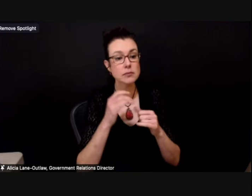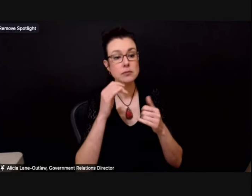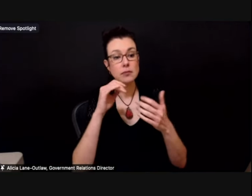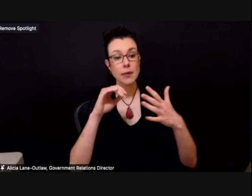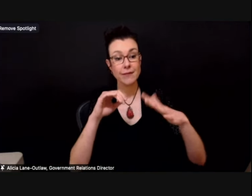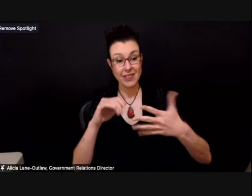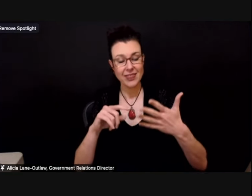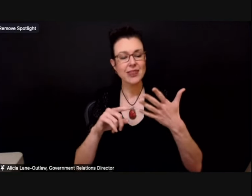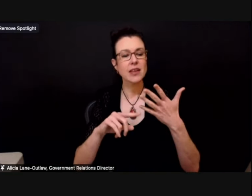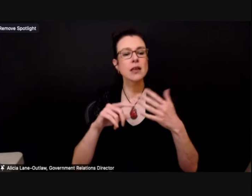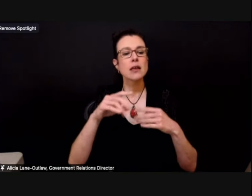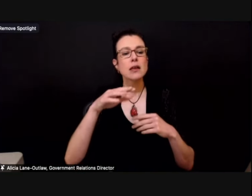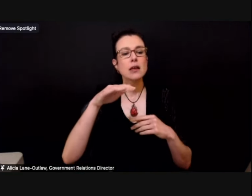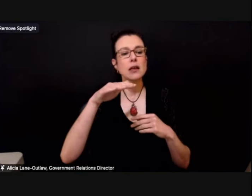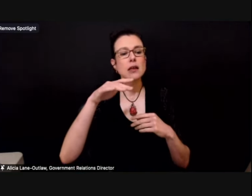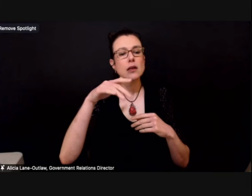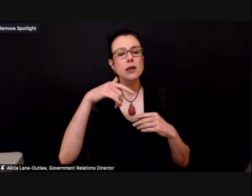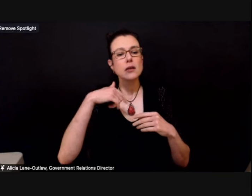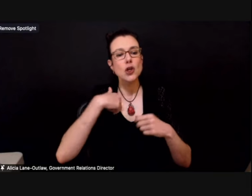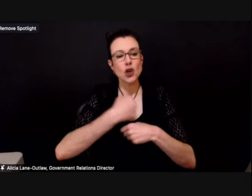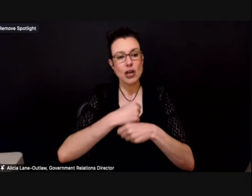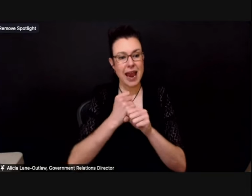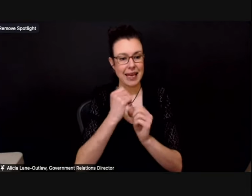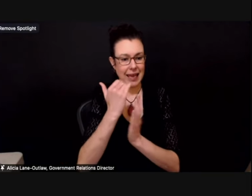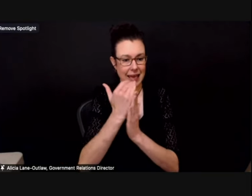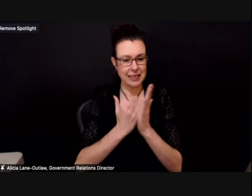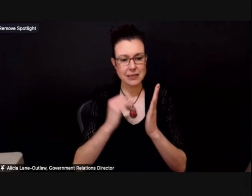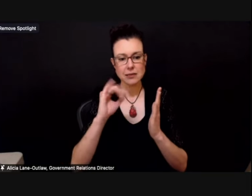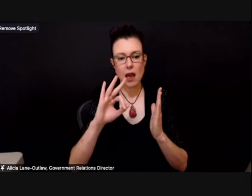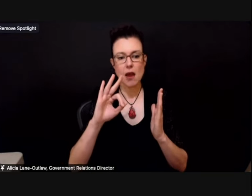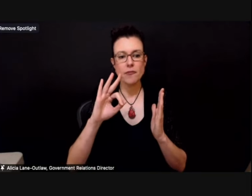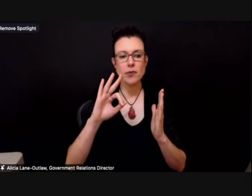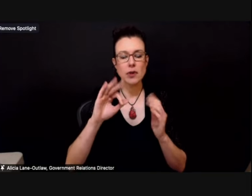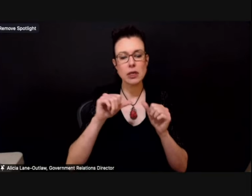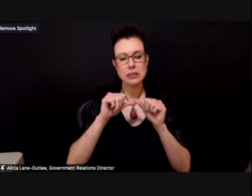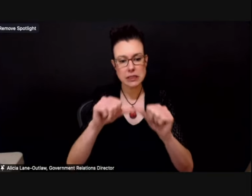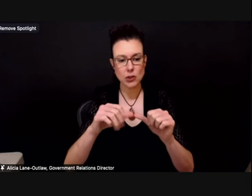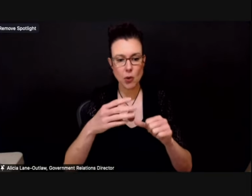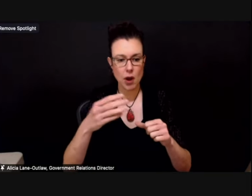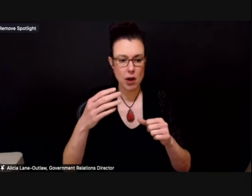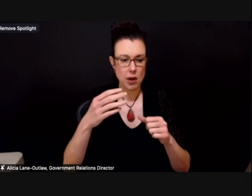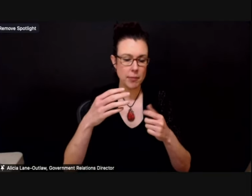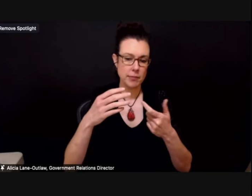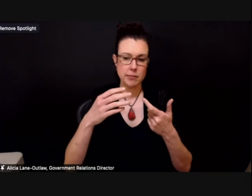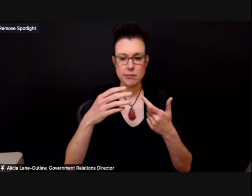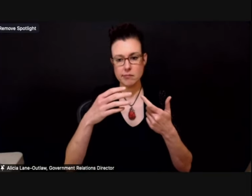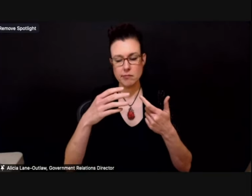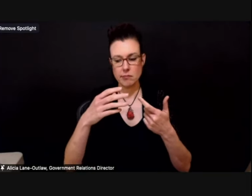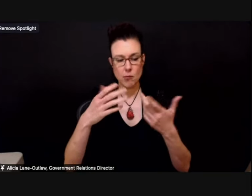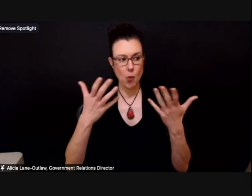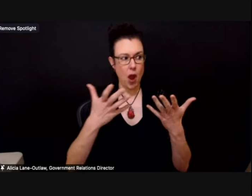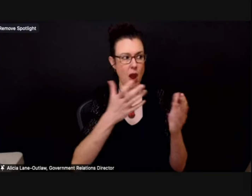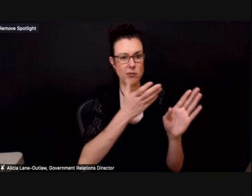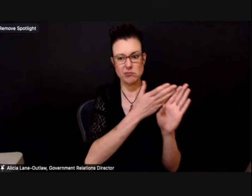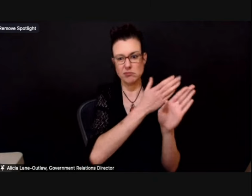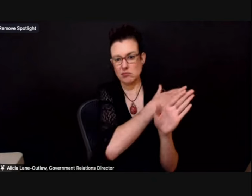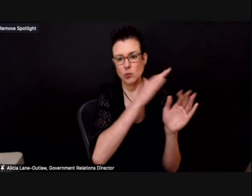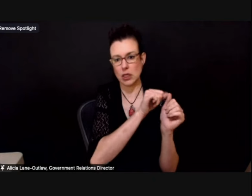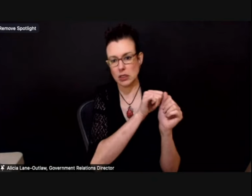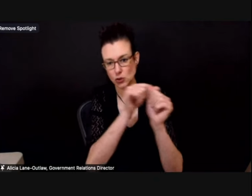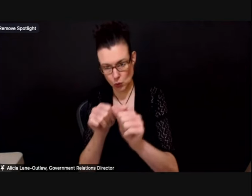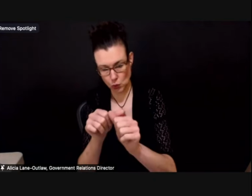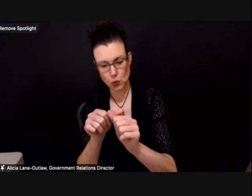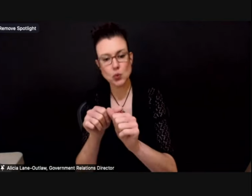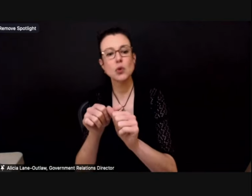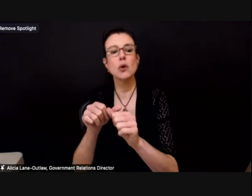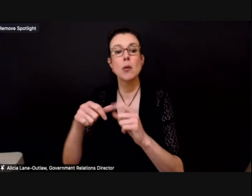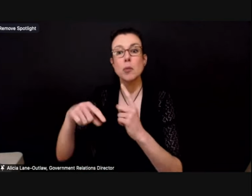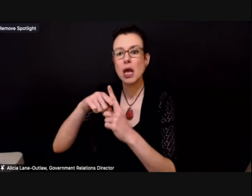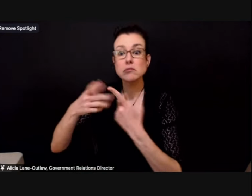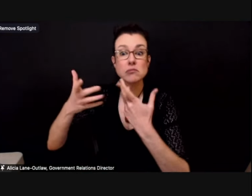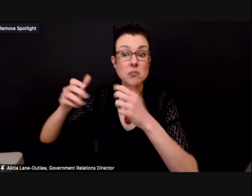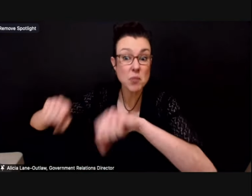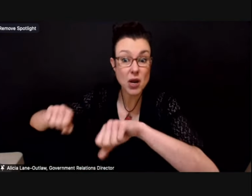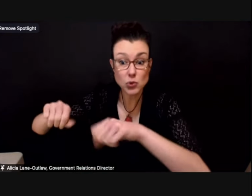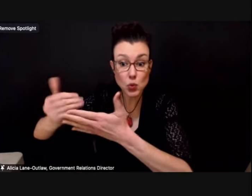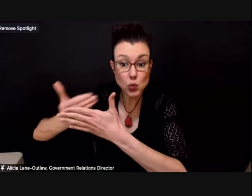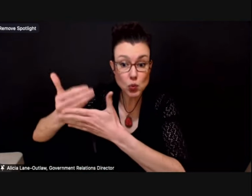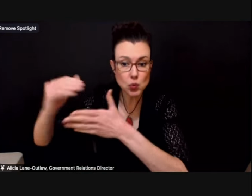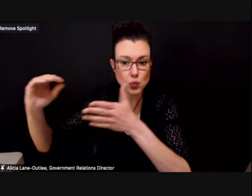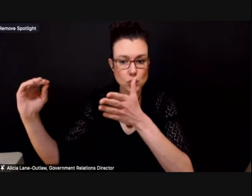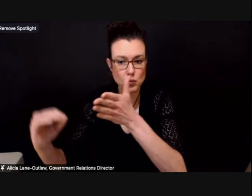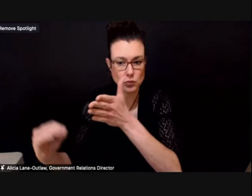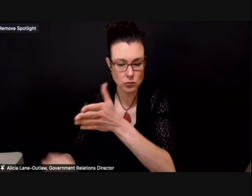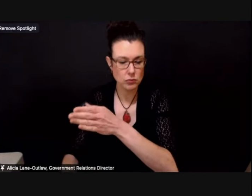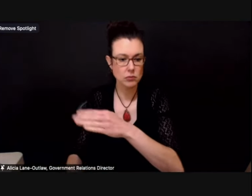Created a list of continuing and potential legislative agenda items.